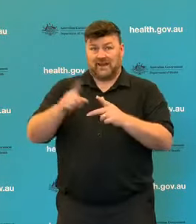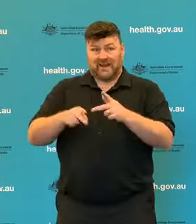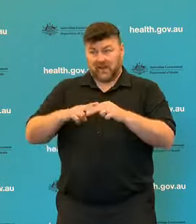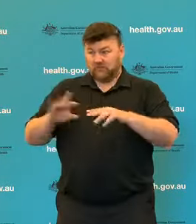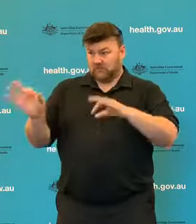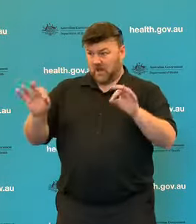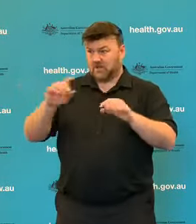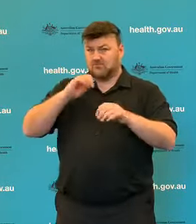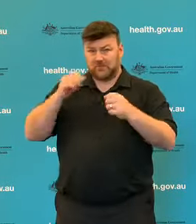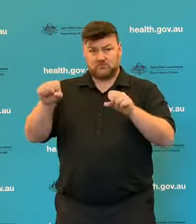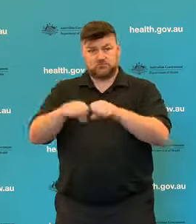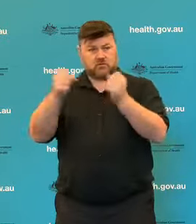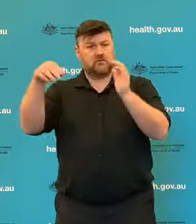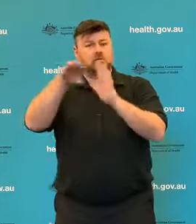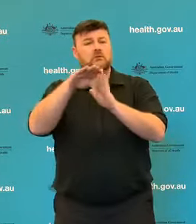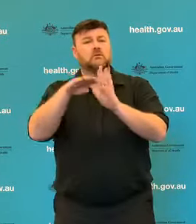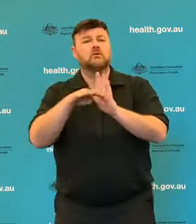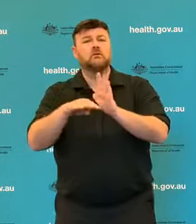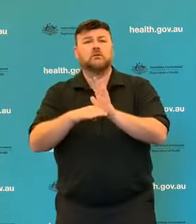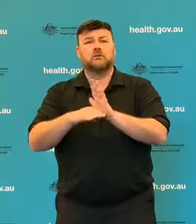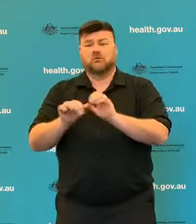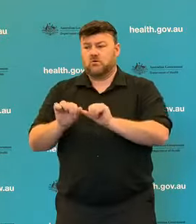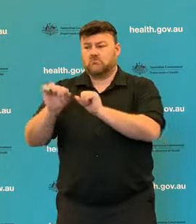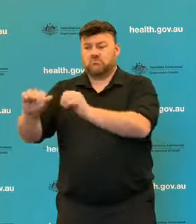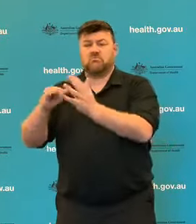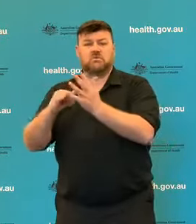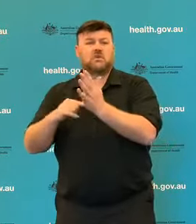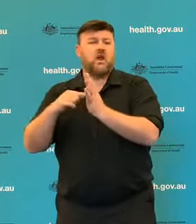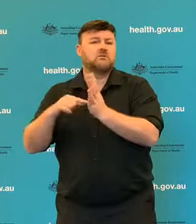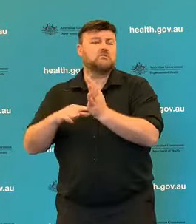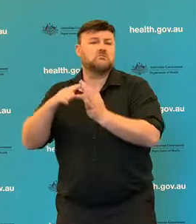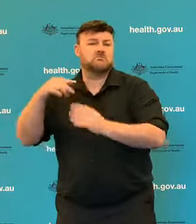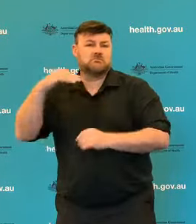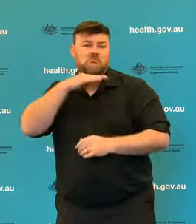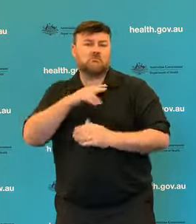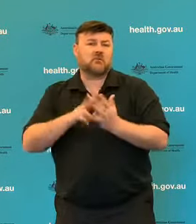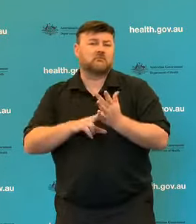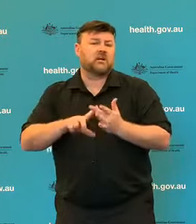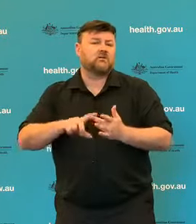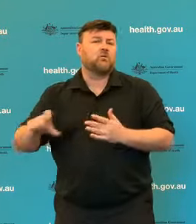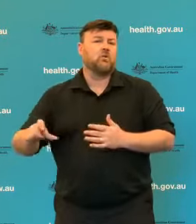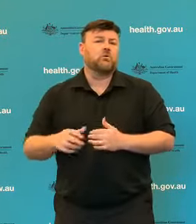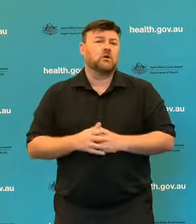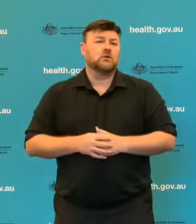regulations which are in Victoria at the moment. While there may be a few